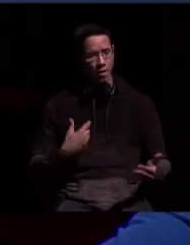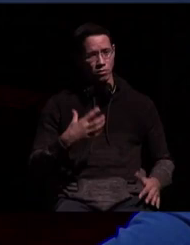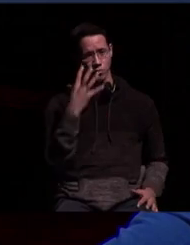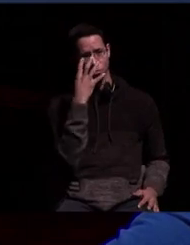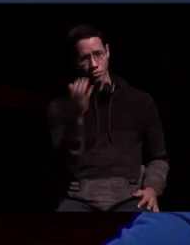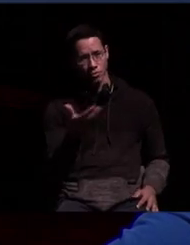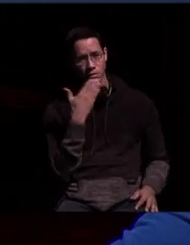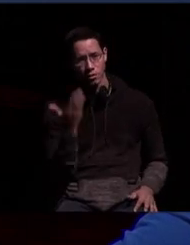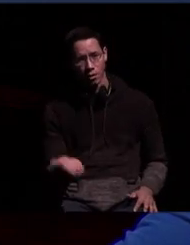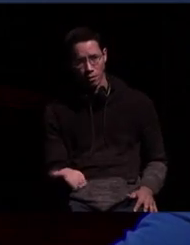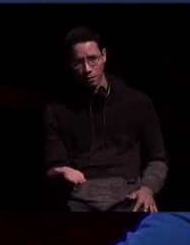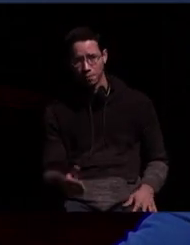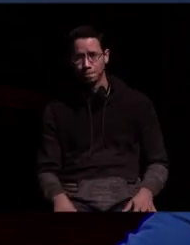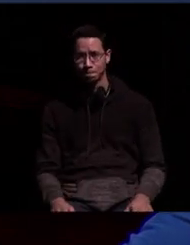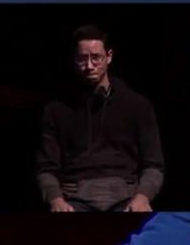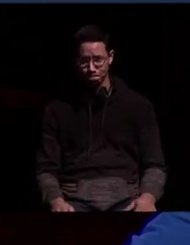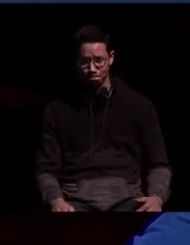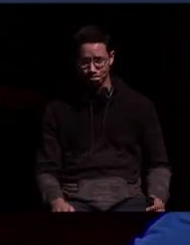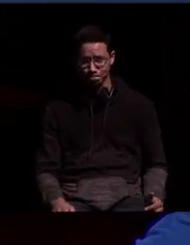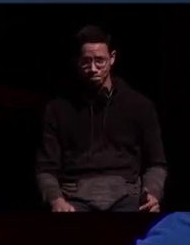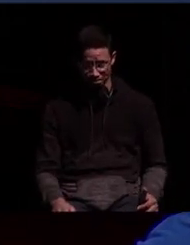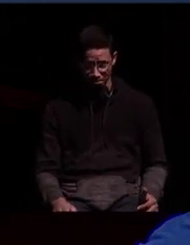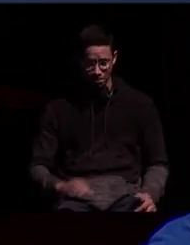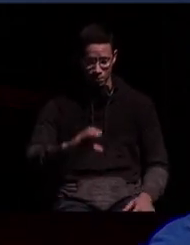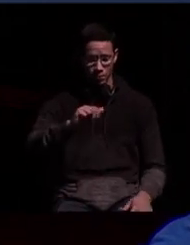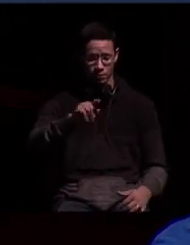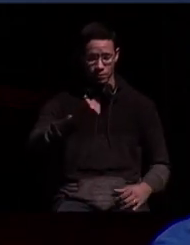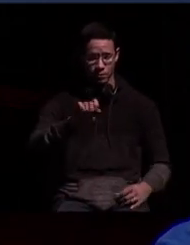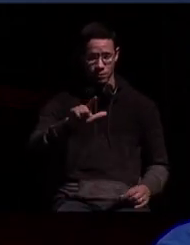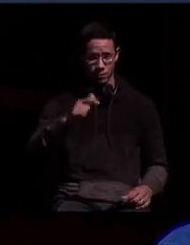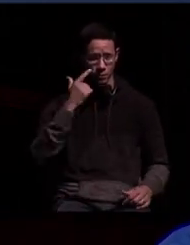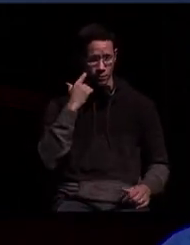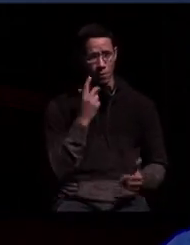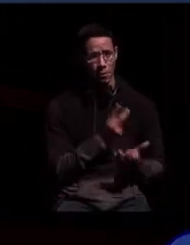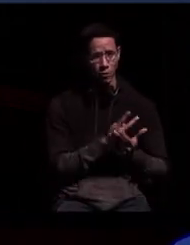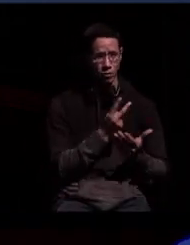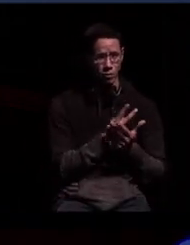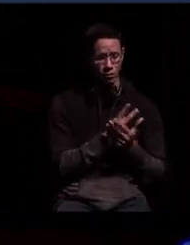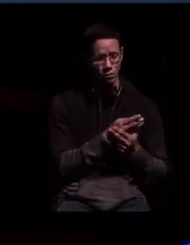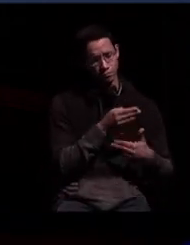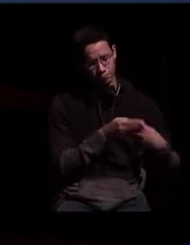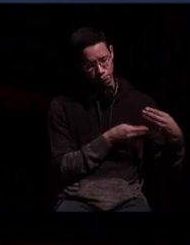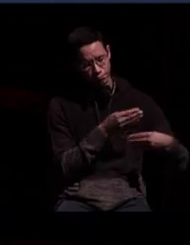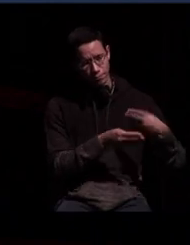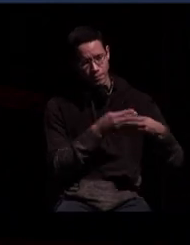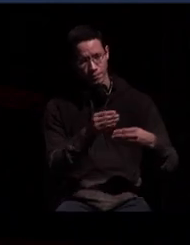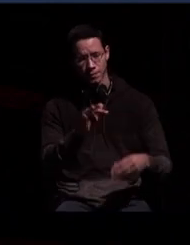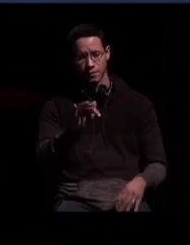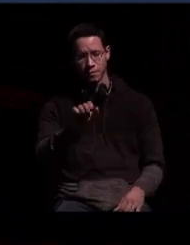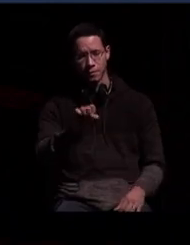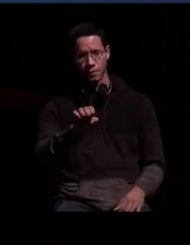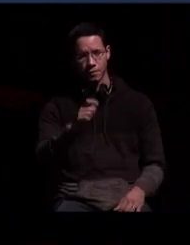So if left to itself, the capital will only reproduced itself and in its more visceral phase